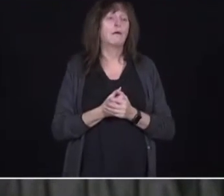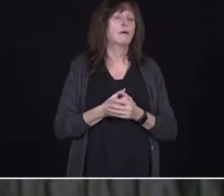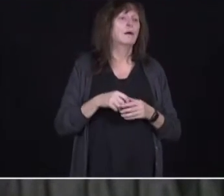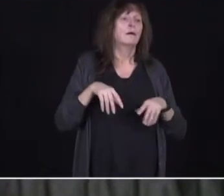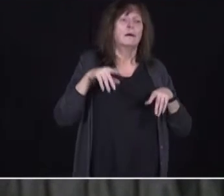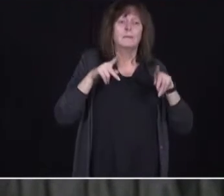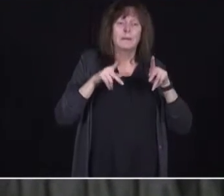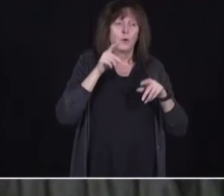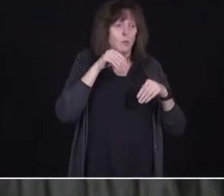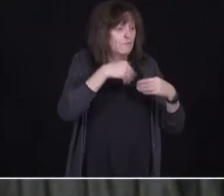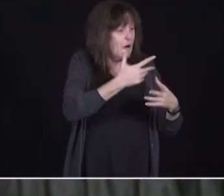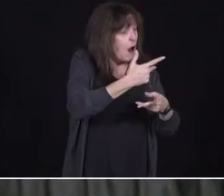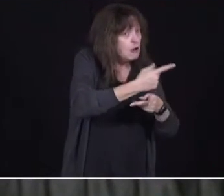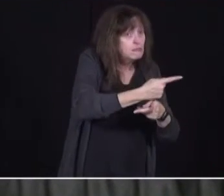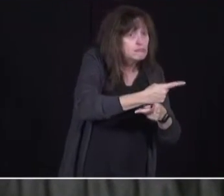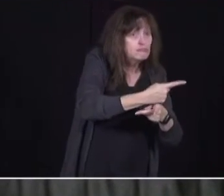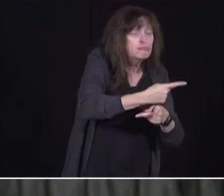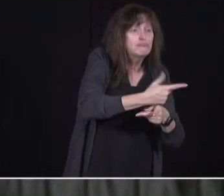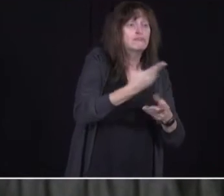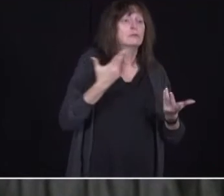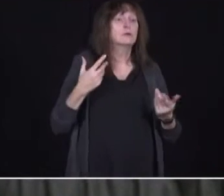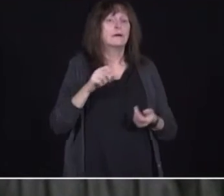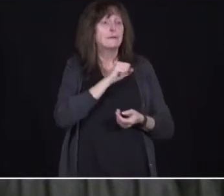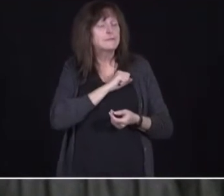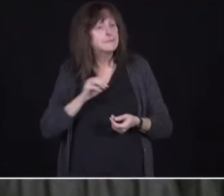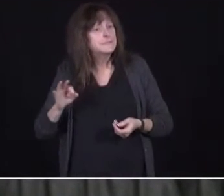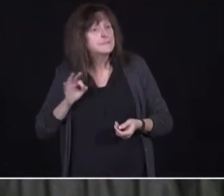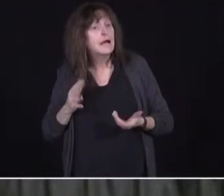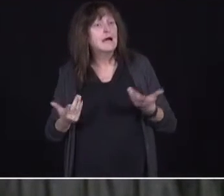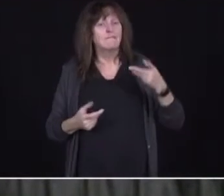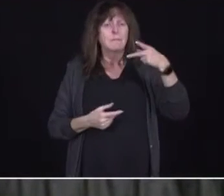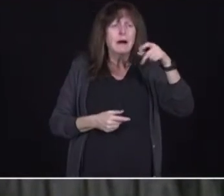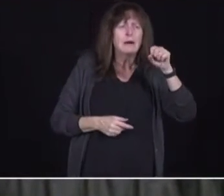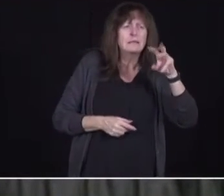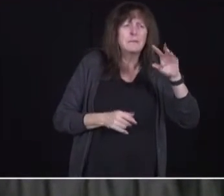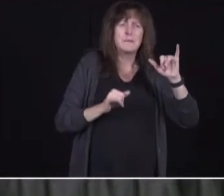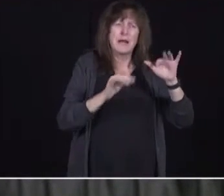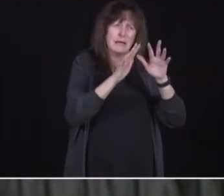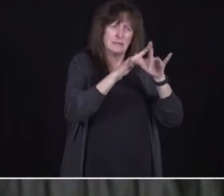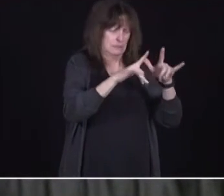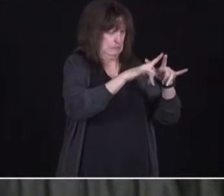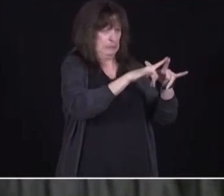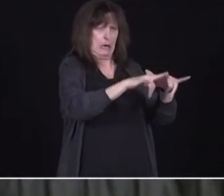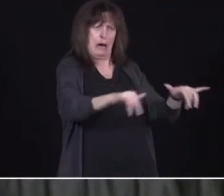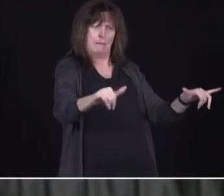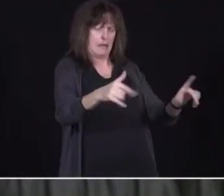there -- and ideally we could do this in one visitor with the health care officials in home